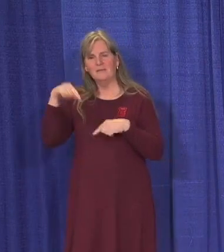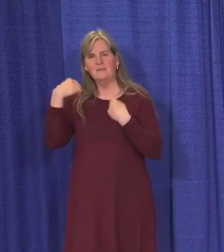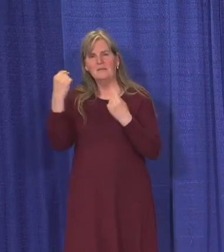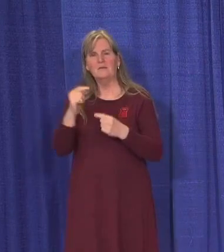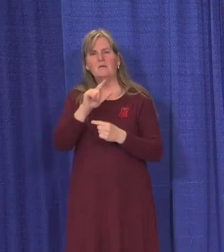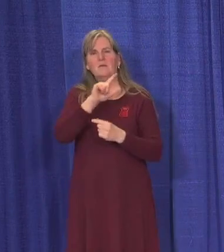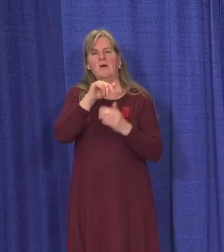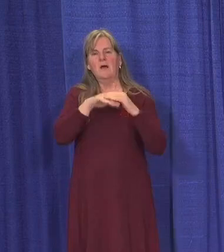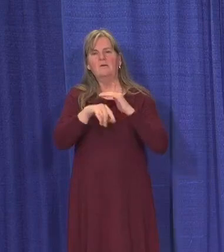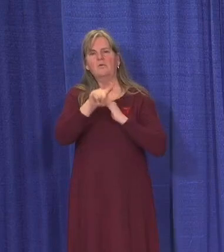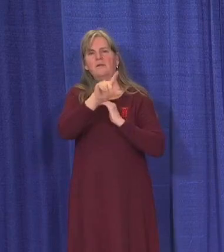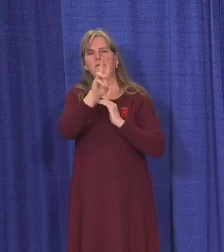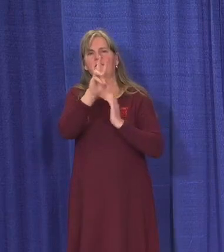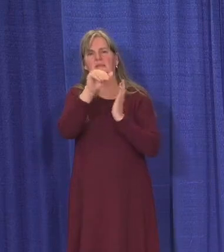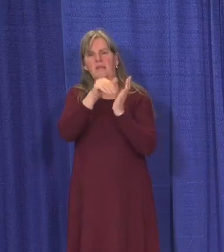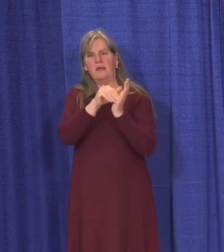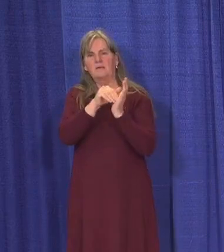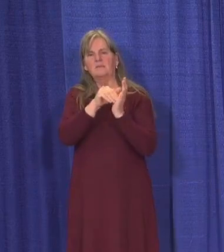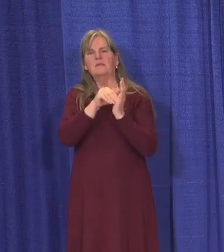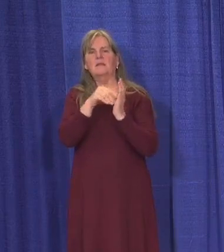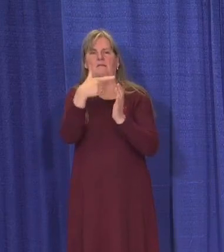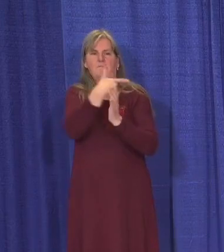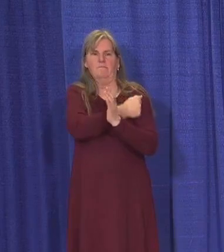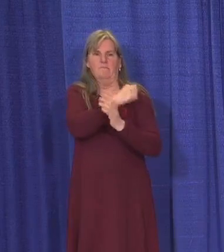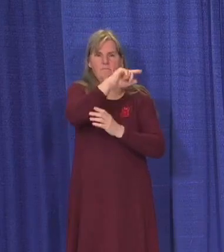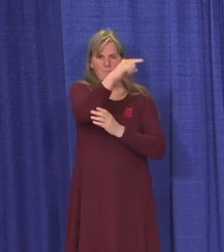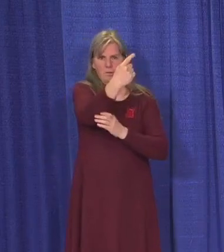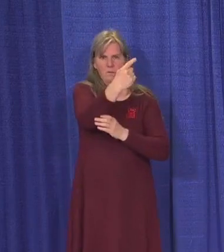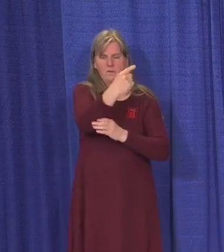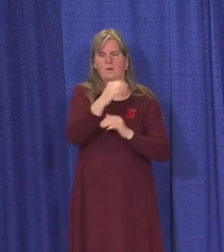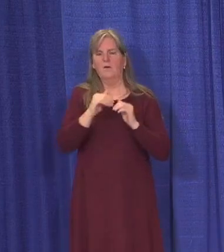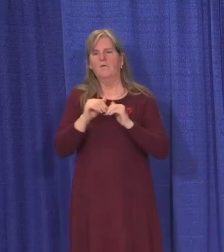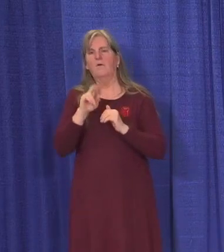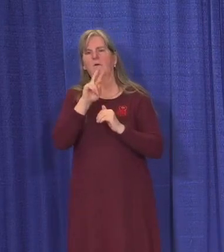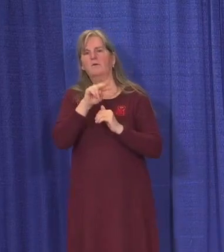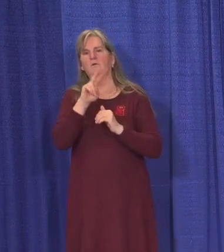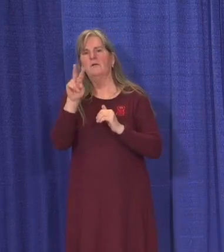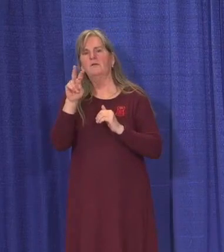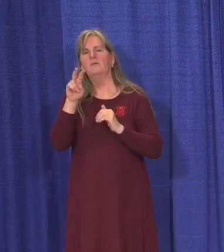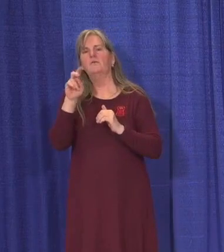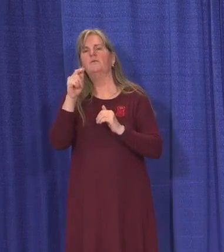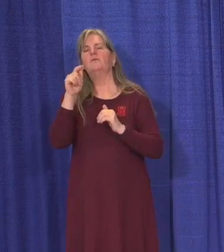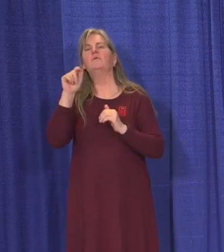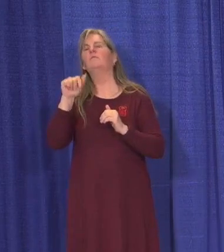some their second dose. This brings a sense of anticipation that has been hard